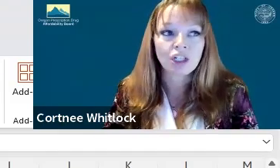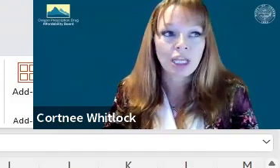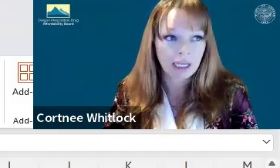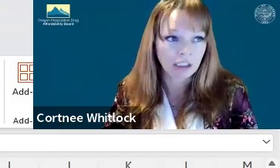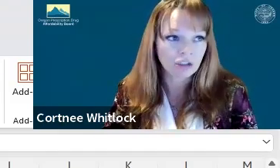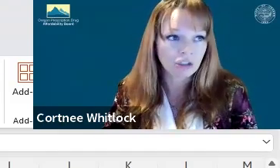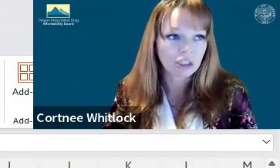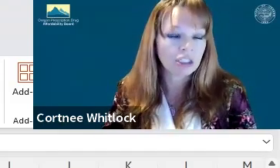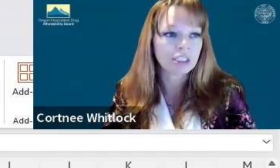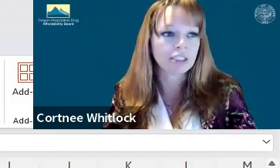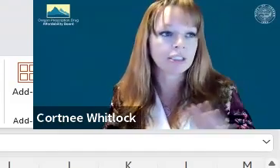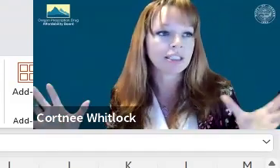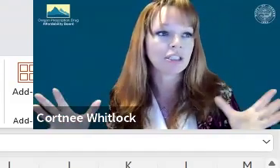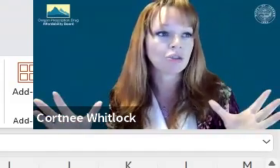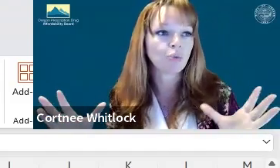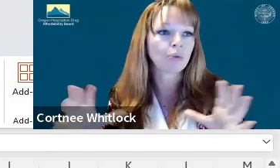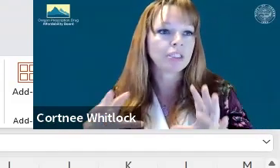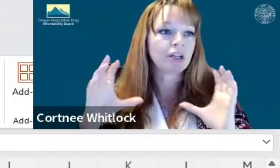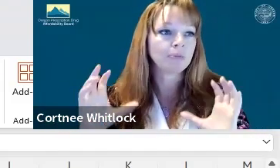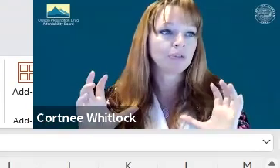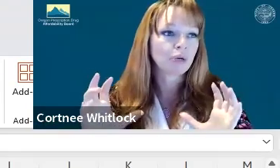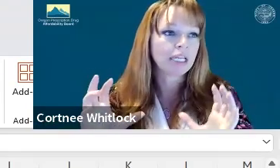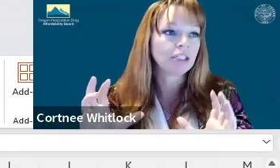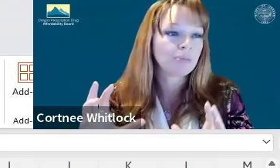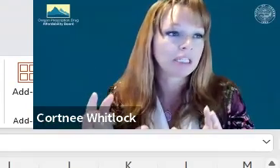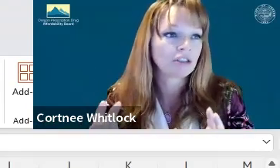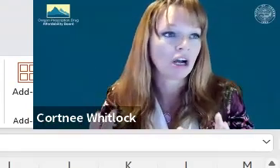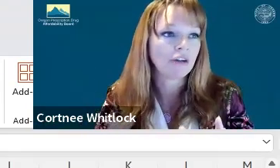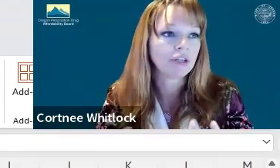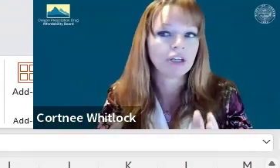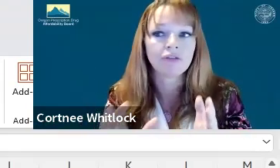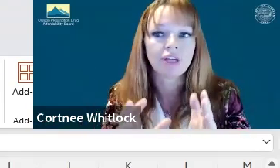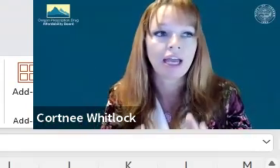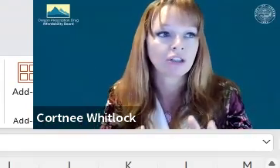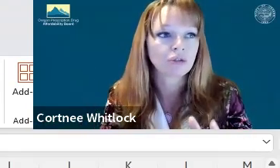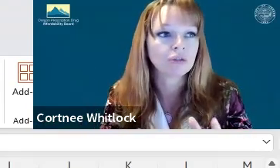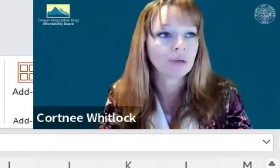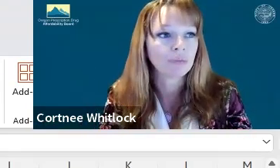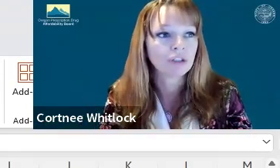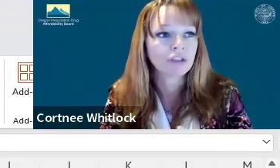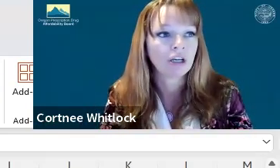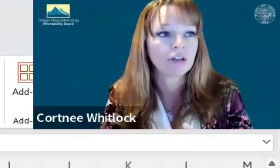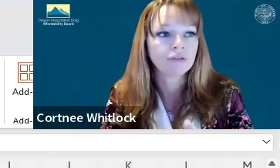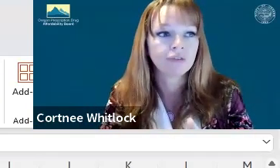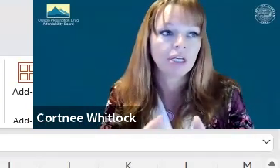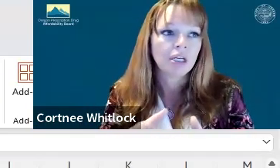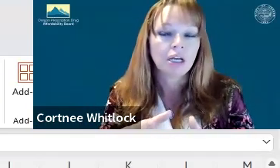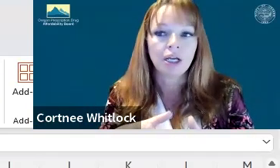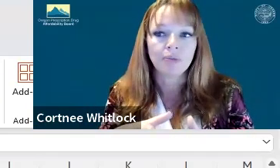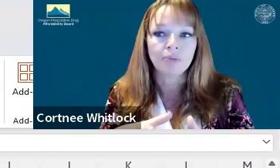may change just in the sense where we develop the range based off of the actual numbers of